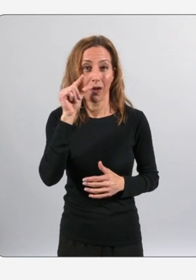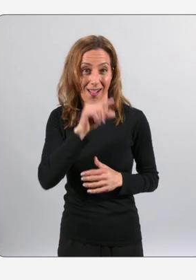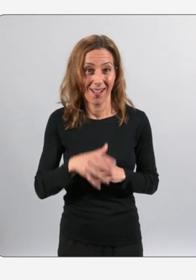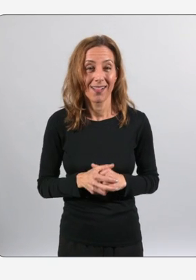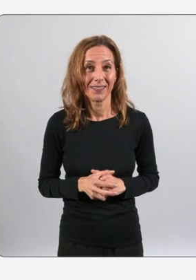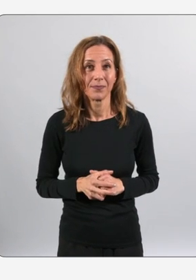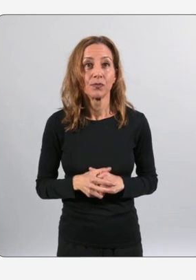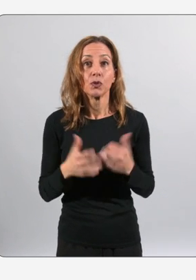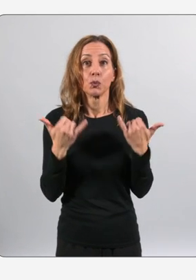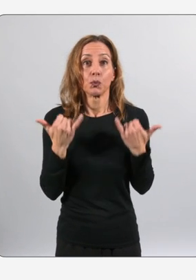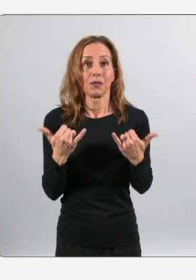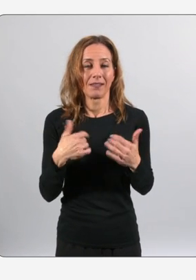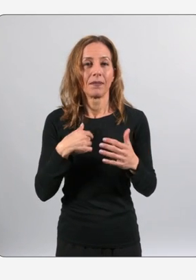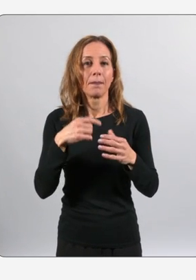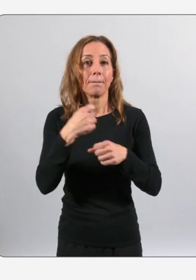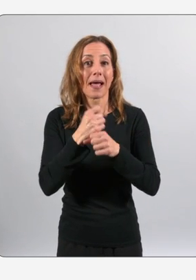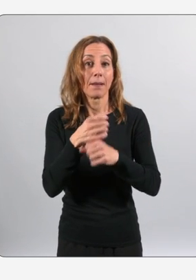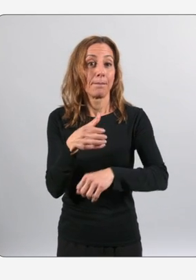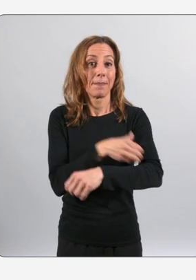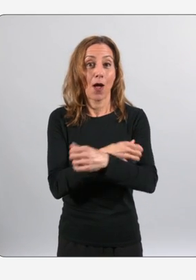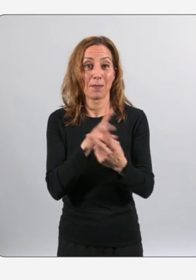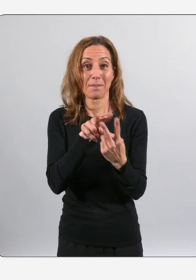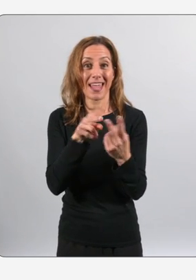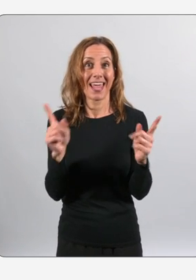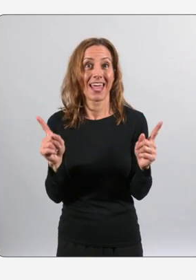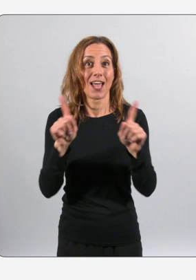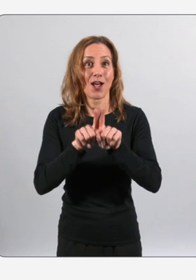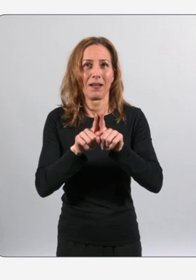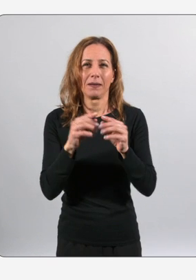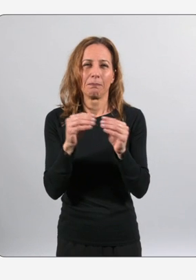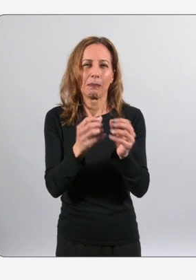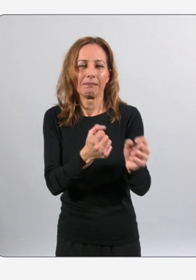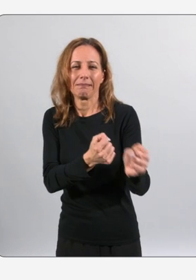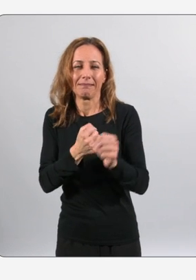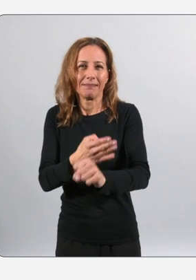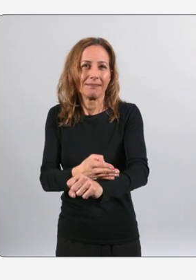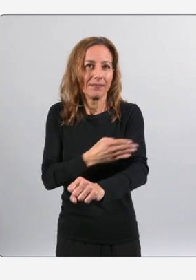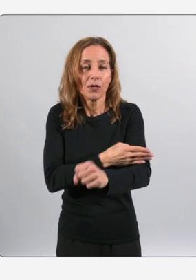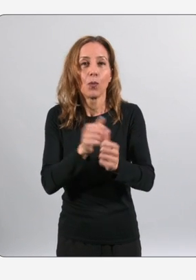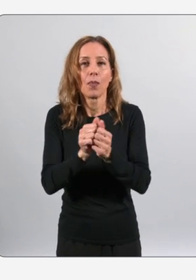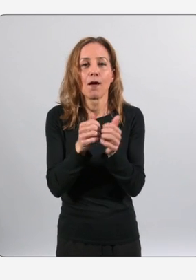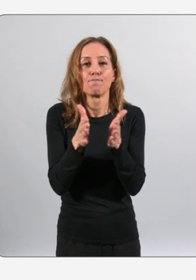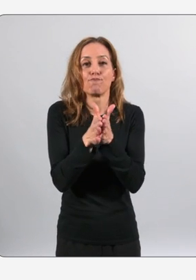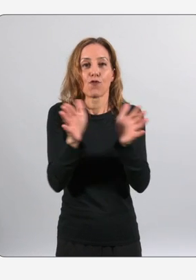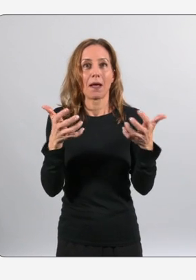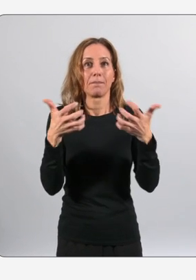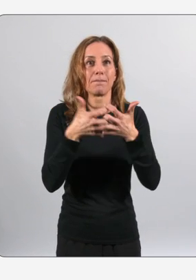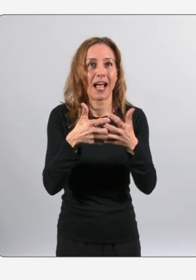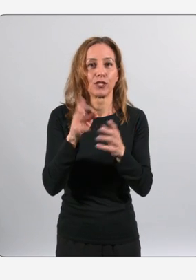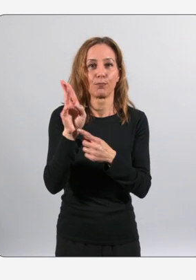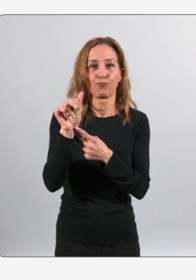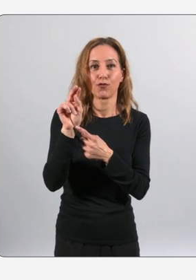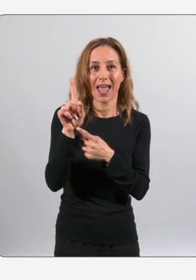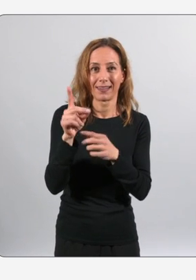power pairing even better, with broad match brand controls, and yes, I sneaked in another